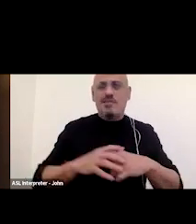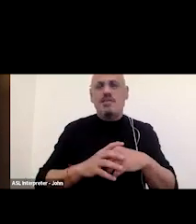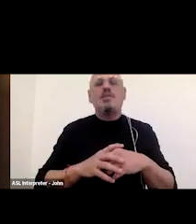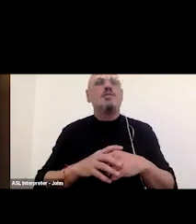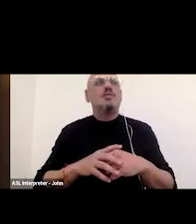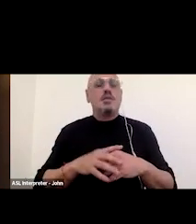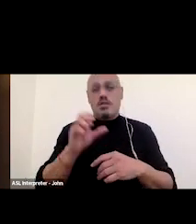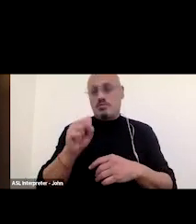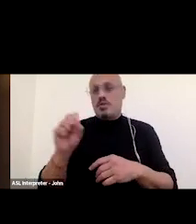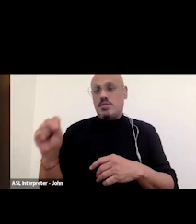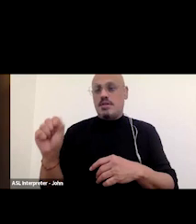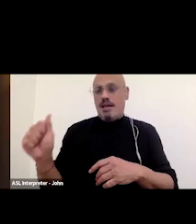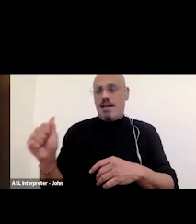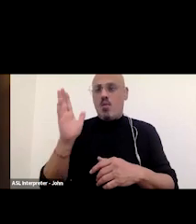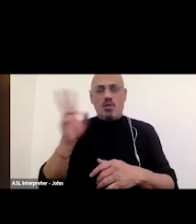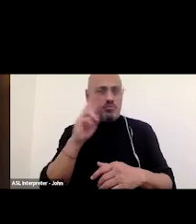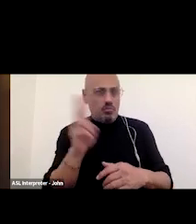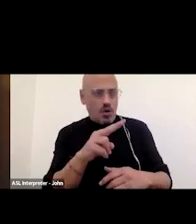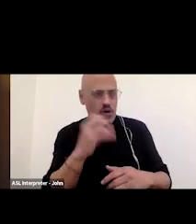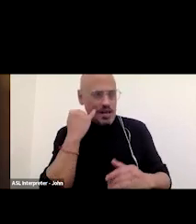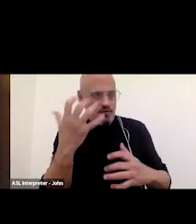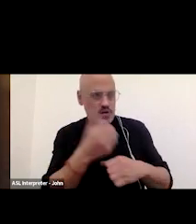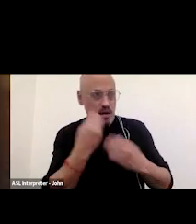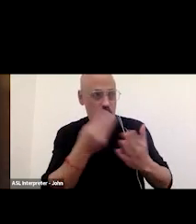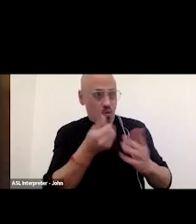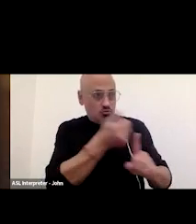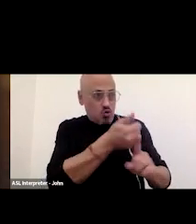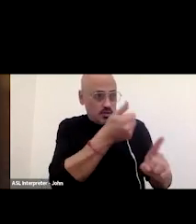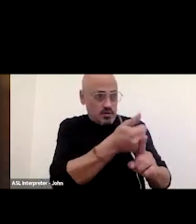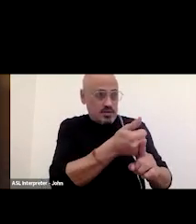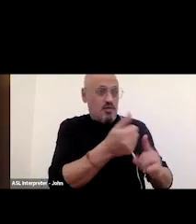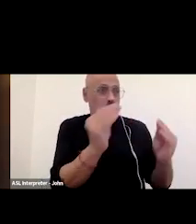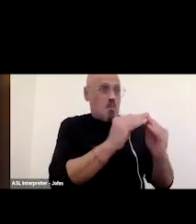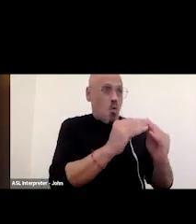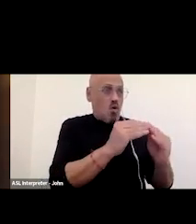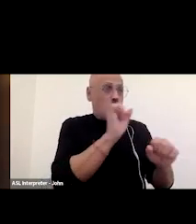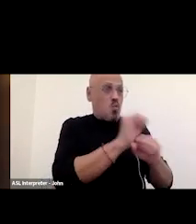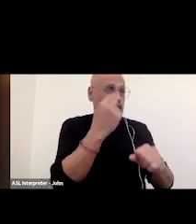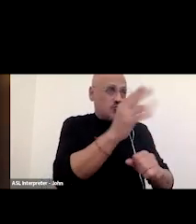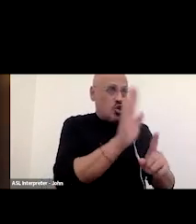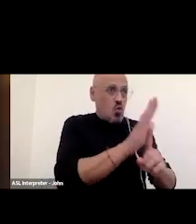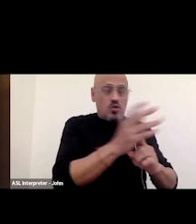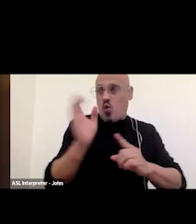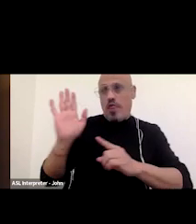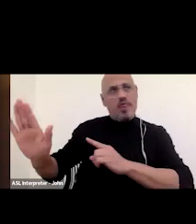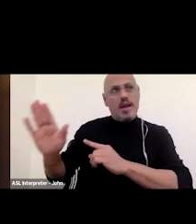Social Security will look to see if you'll receive more on your own work history or the spouse's work history,